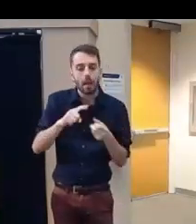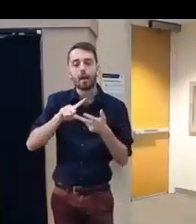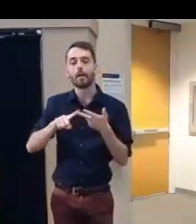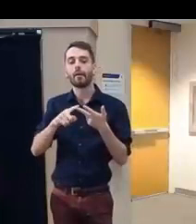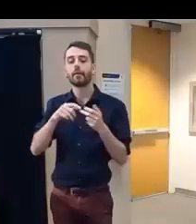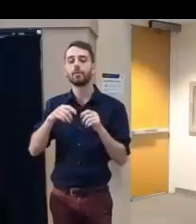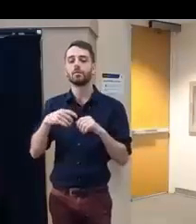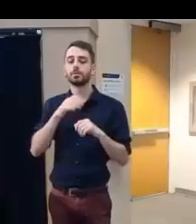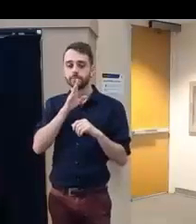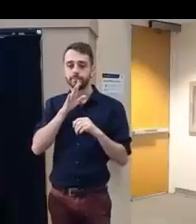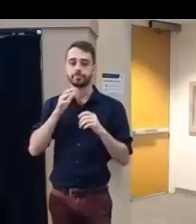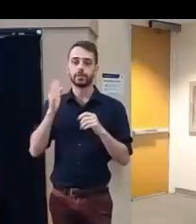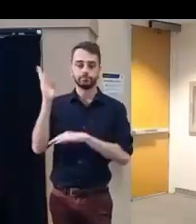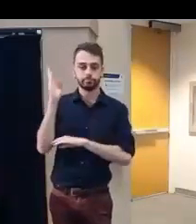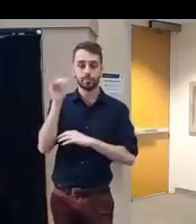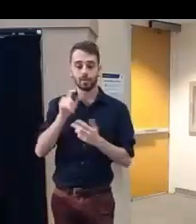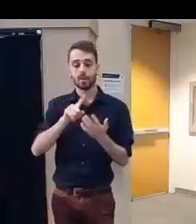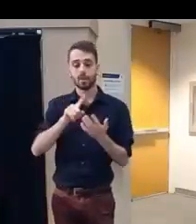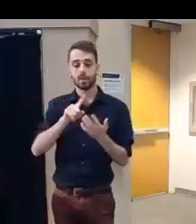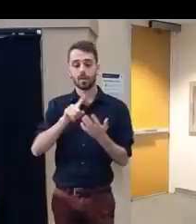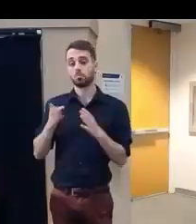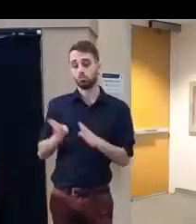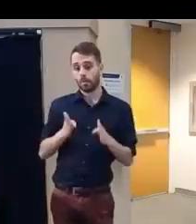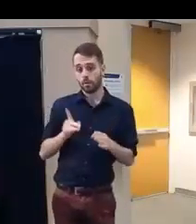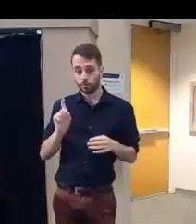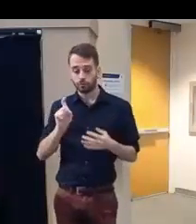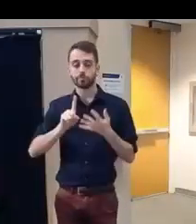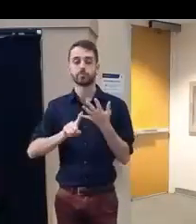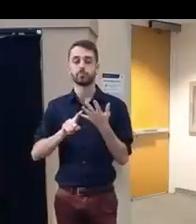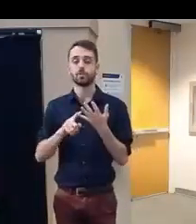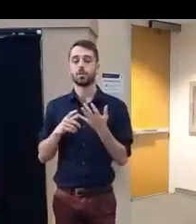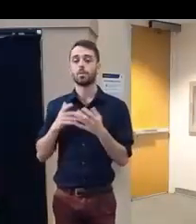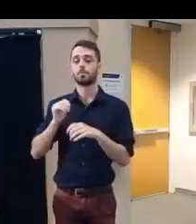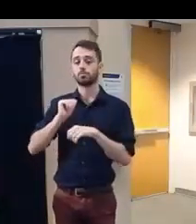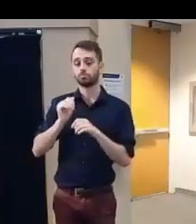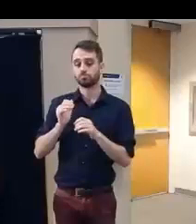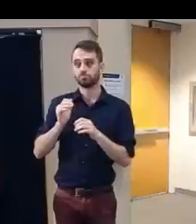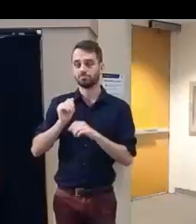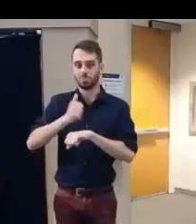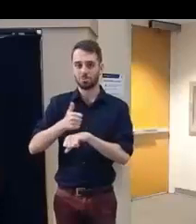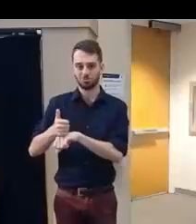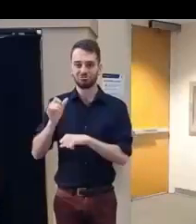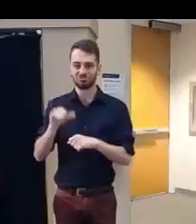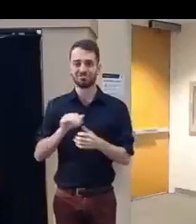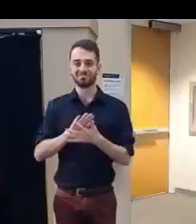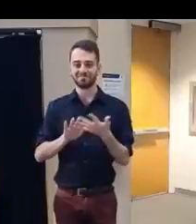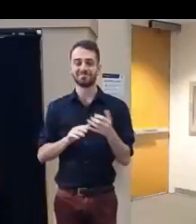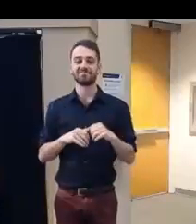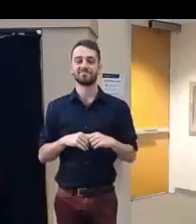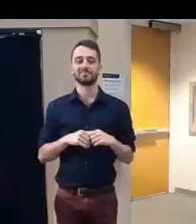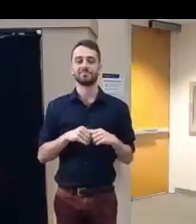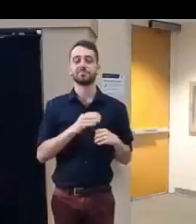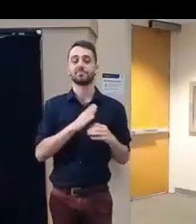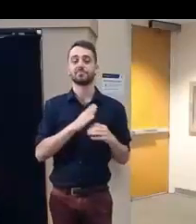initiative preparation and participation the specificity of comments so moving from qualifiers